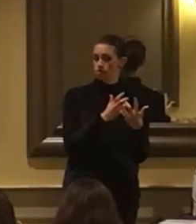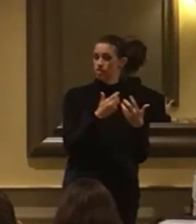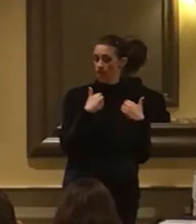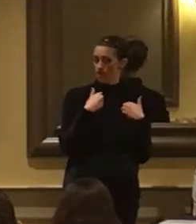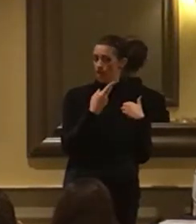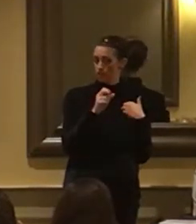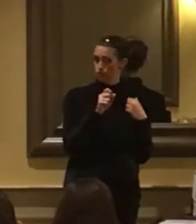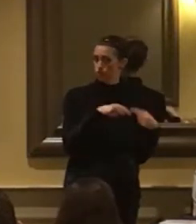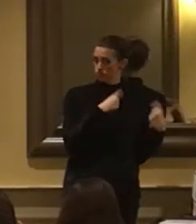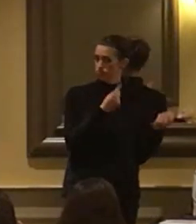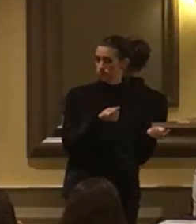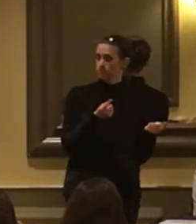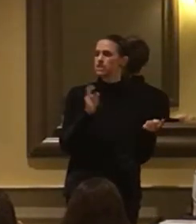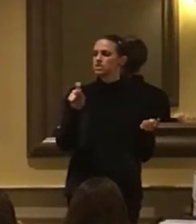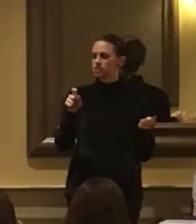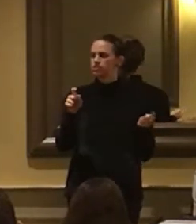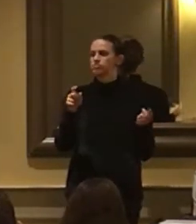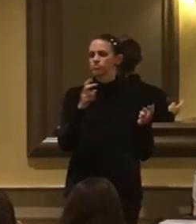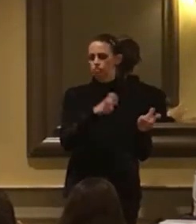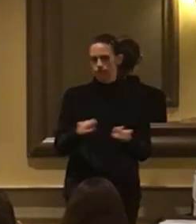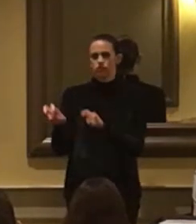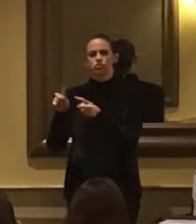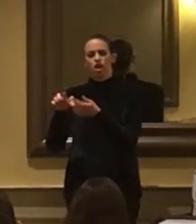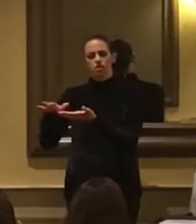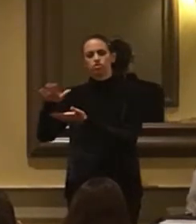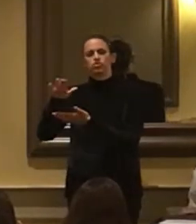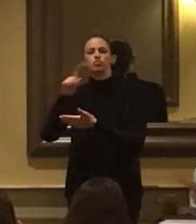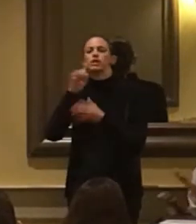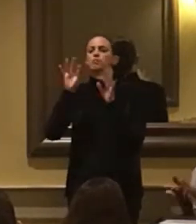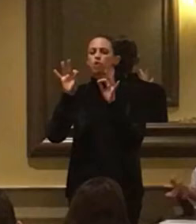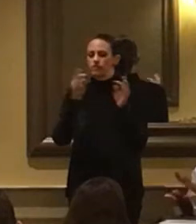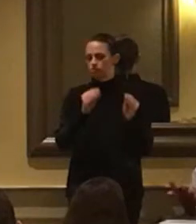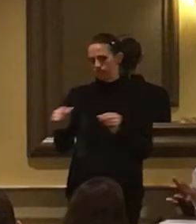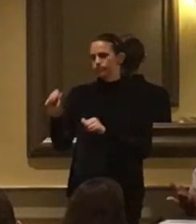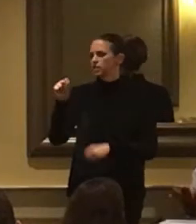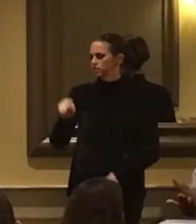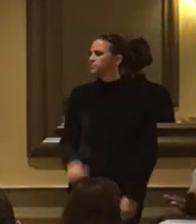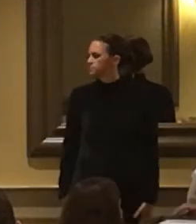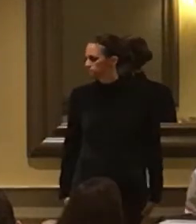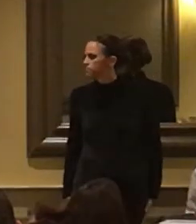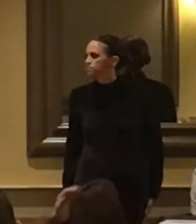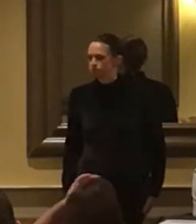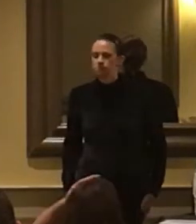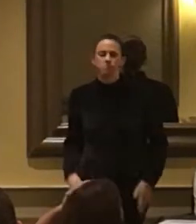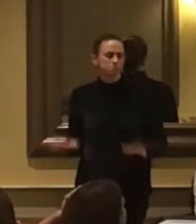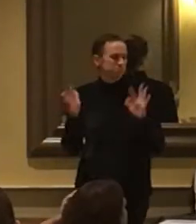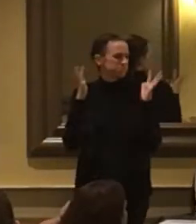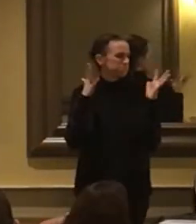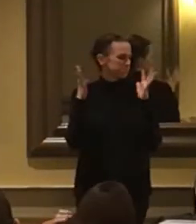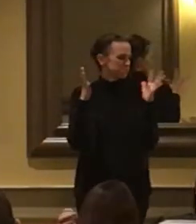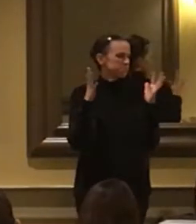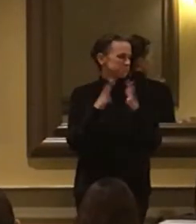So it was just perfect.